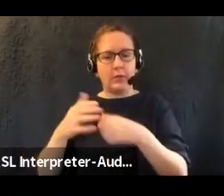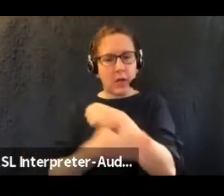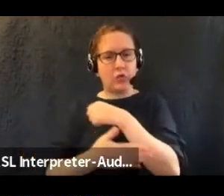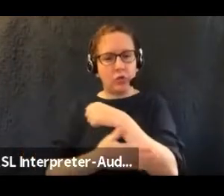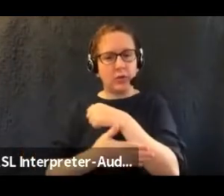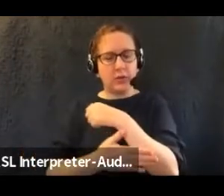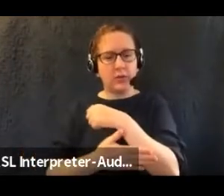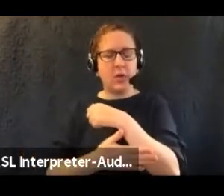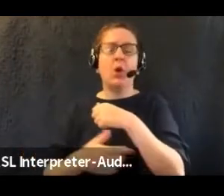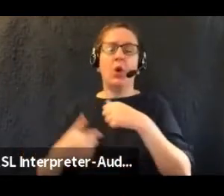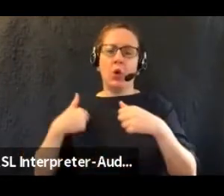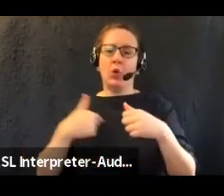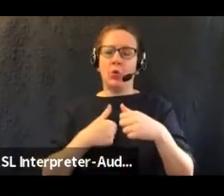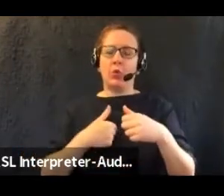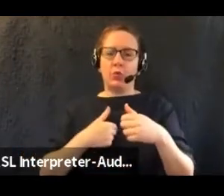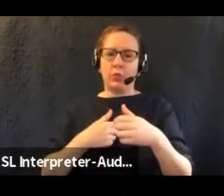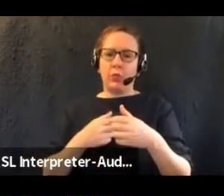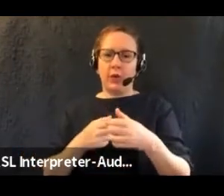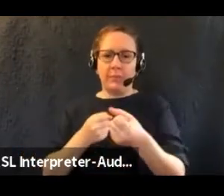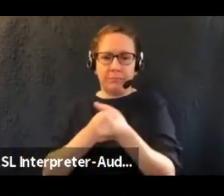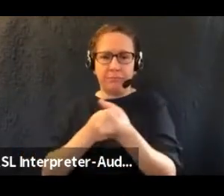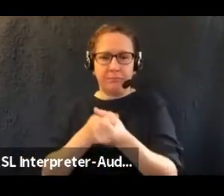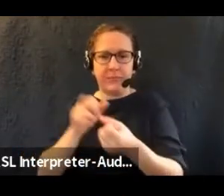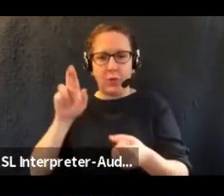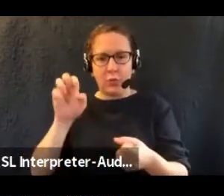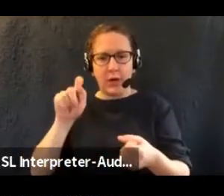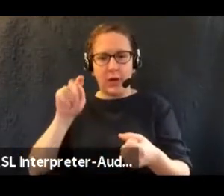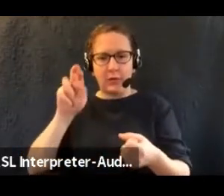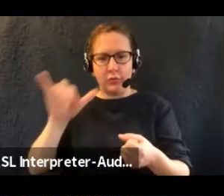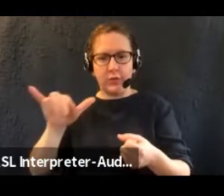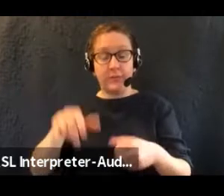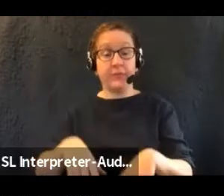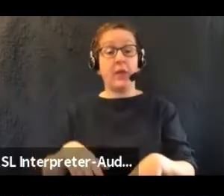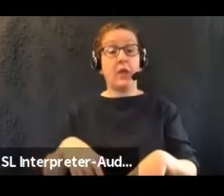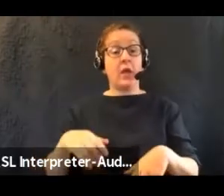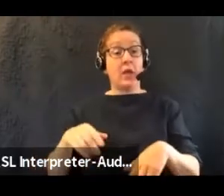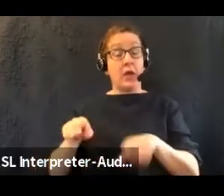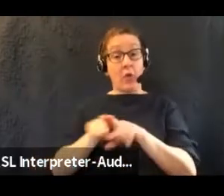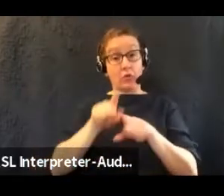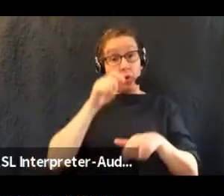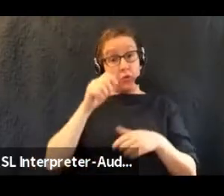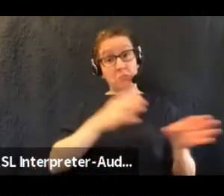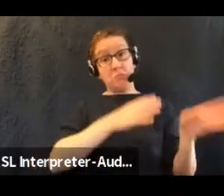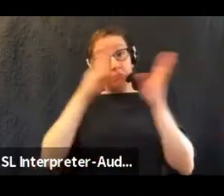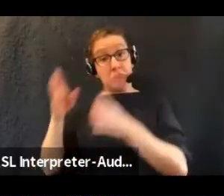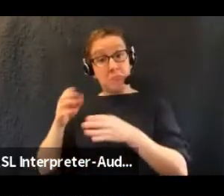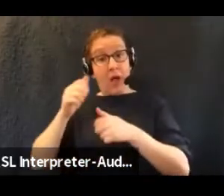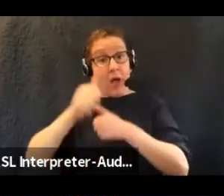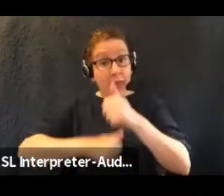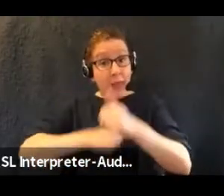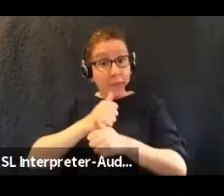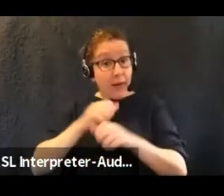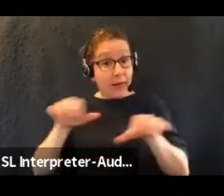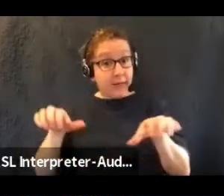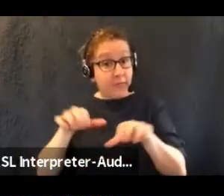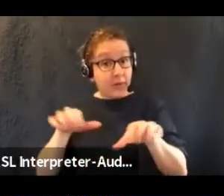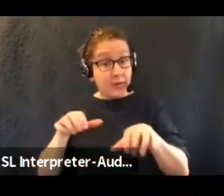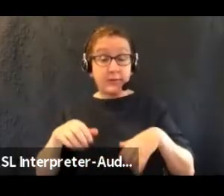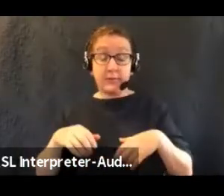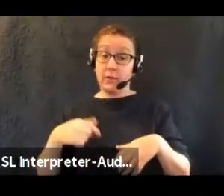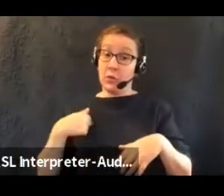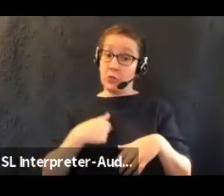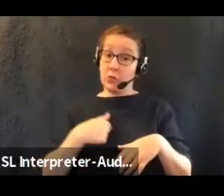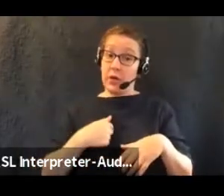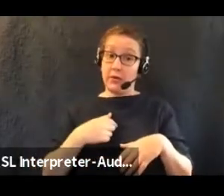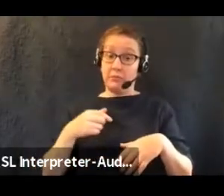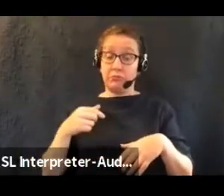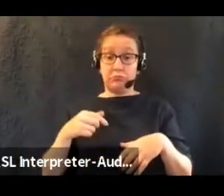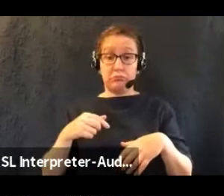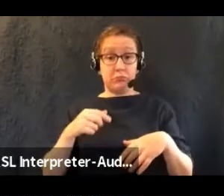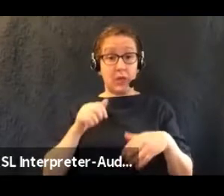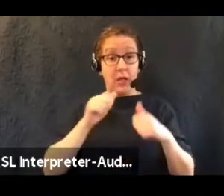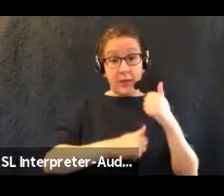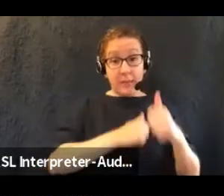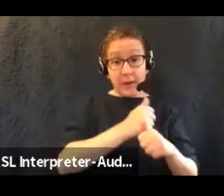can connect disabled alumni in let's say our youth programs with alumni who were in Fulbright,